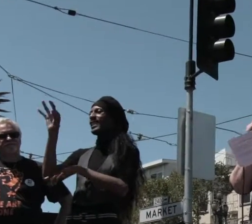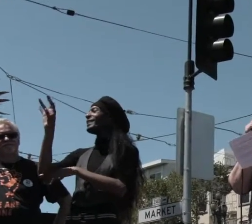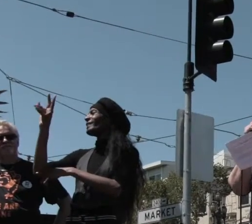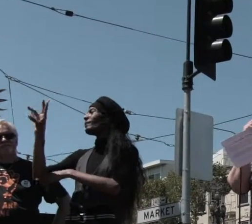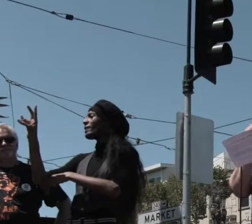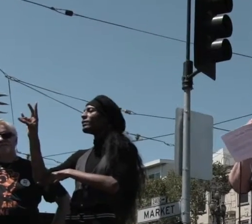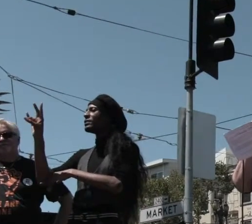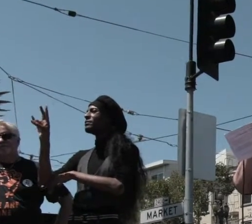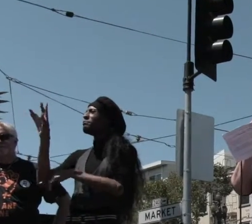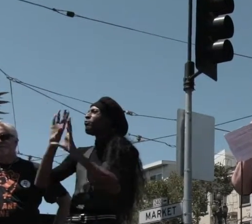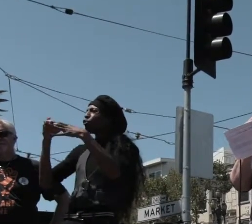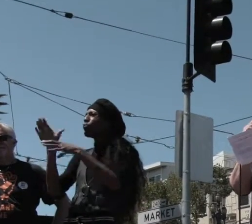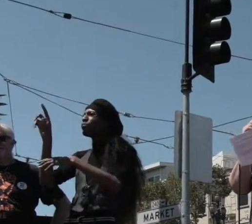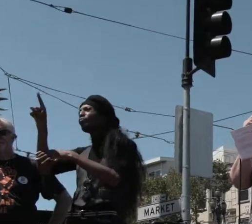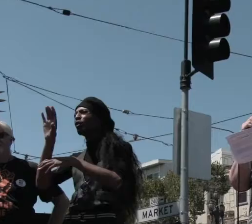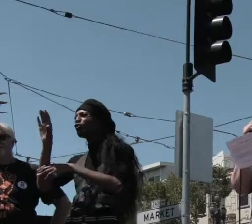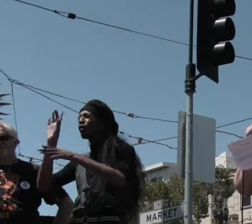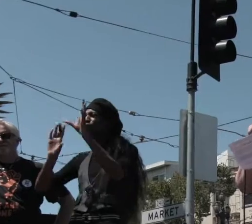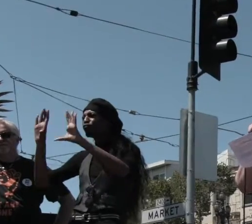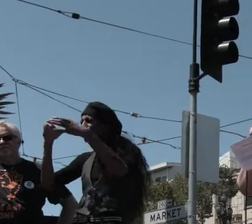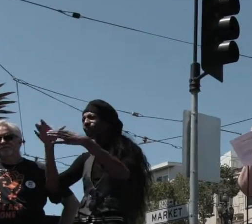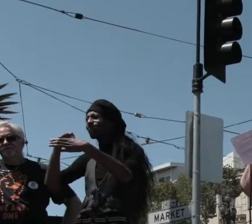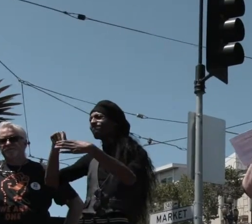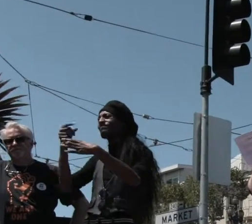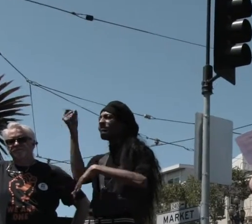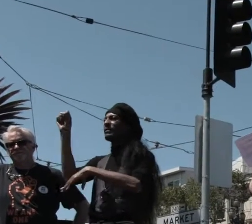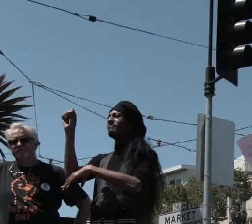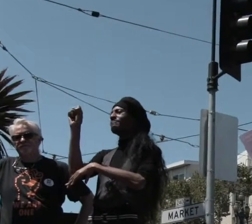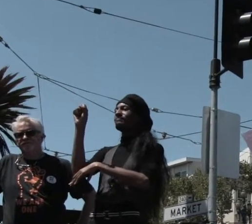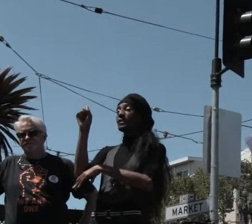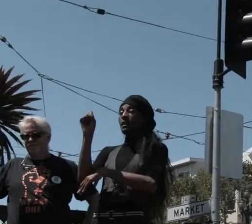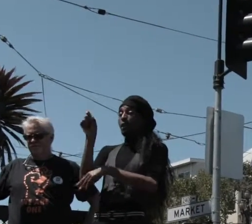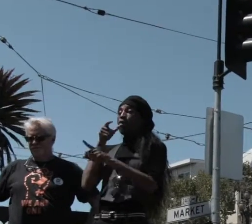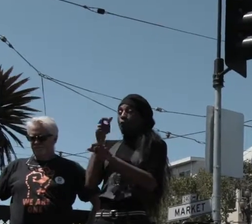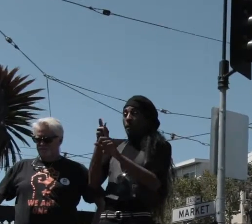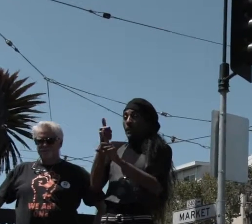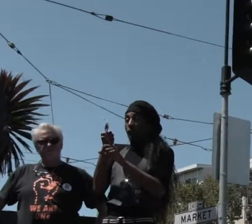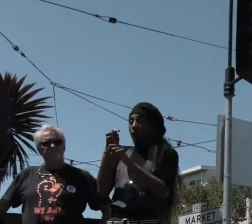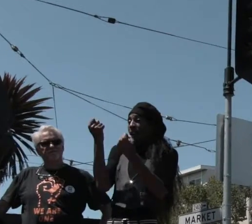a group of about 150 disability activists led by disabled women took over the fourth